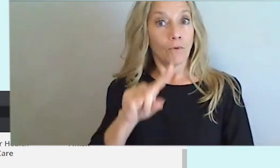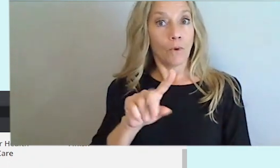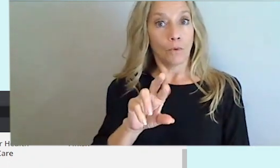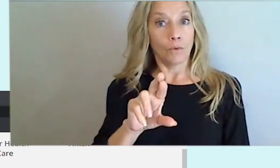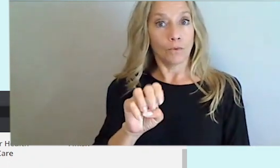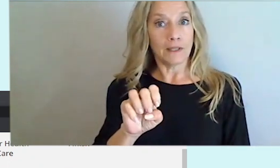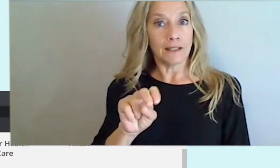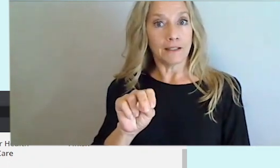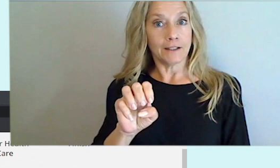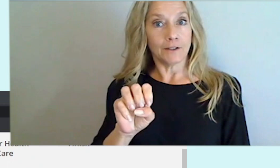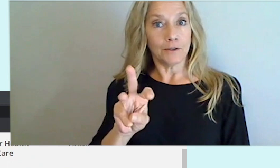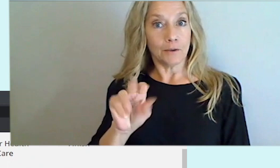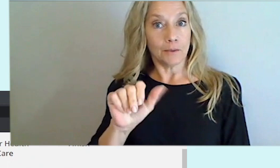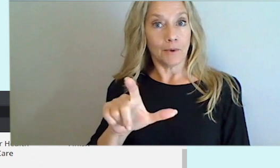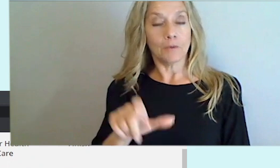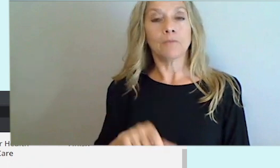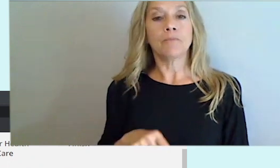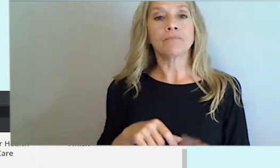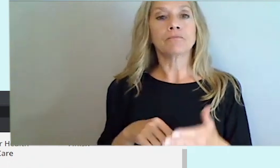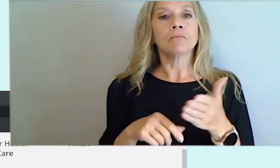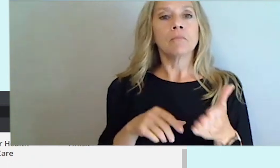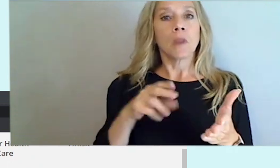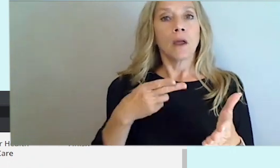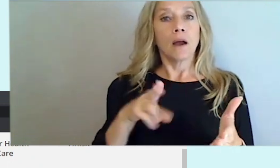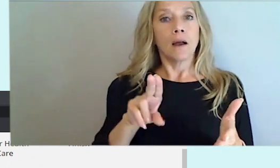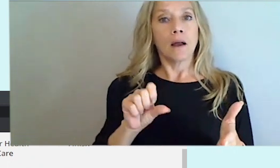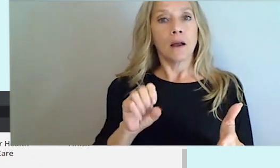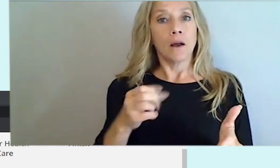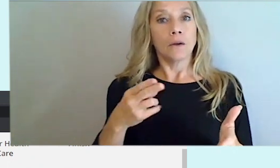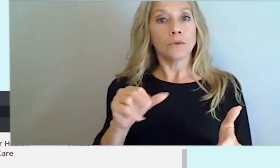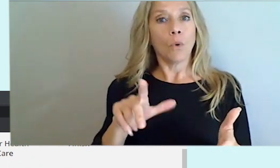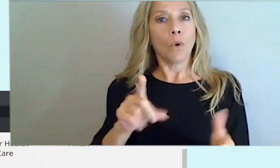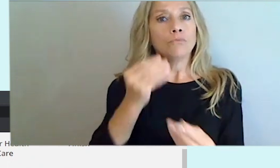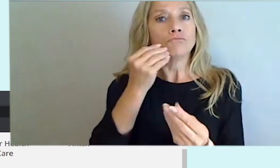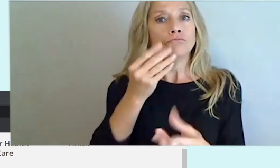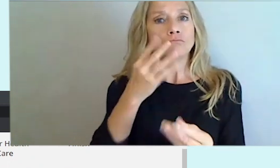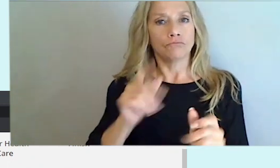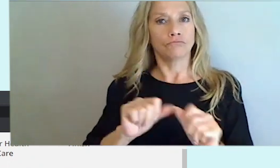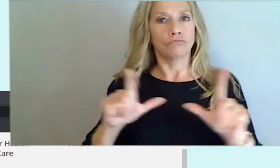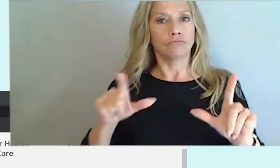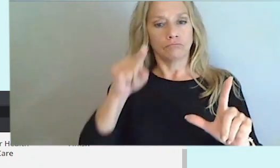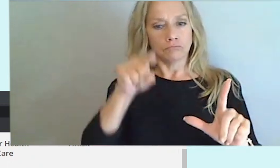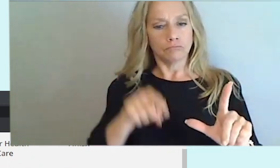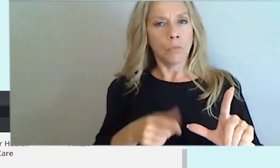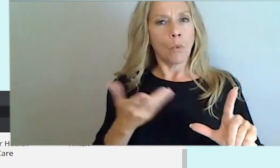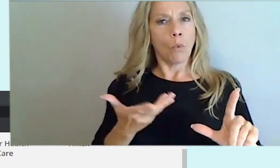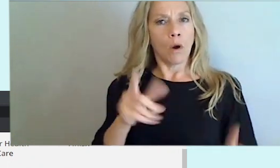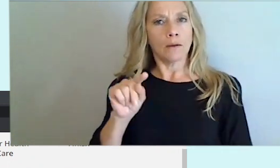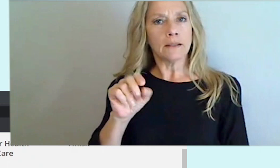The Household Information Page displays information TennCare knows about the head of household and assisting person.